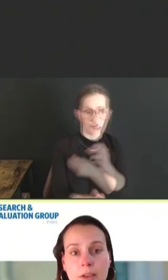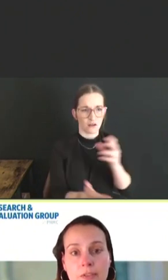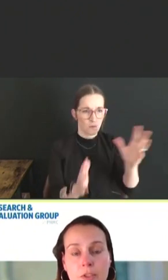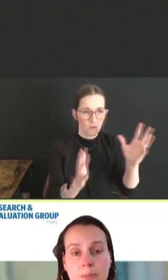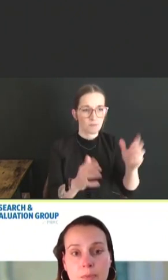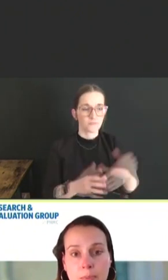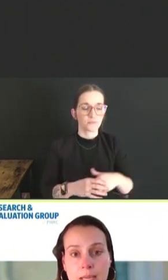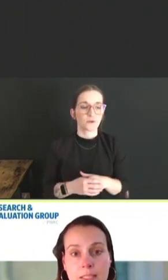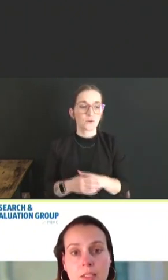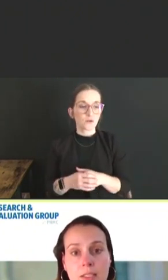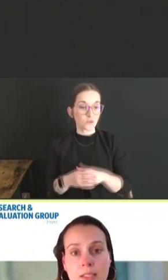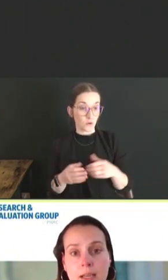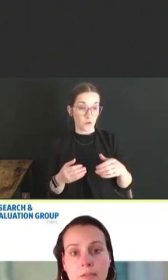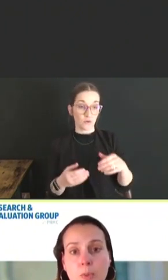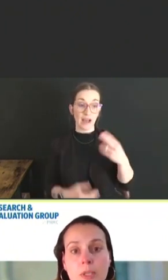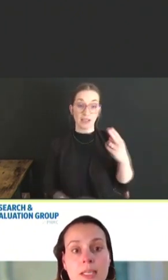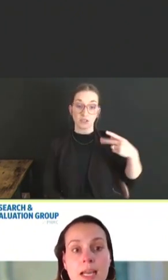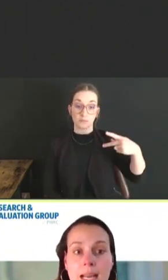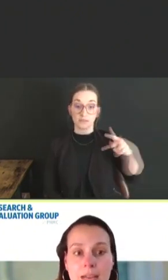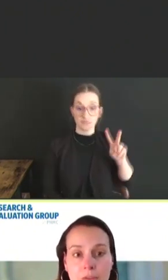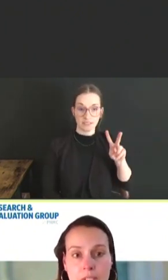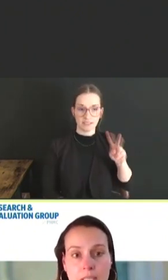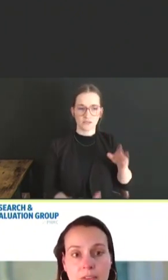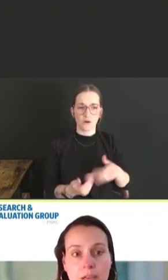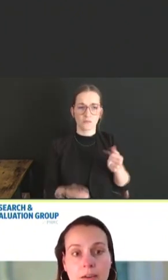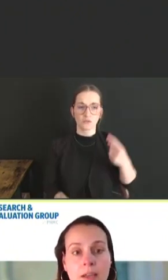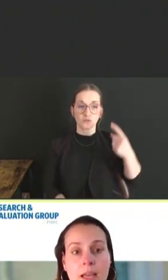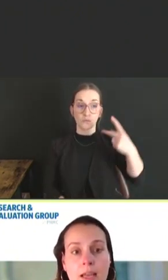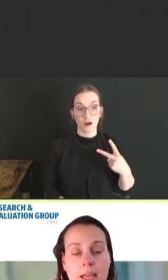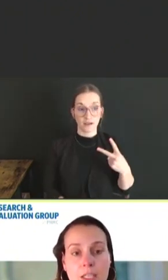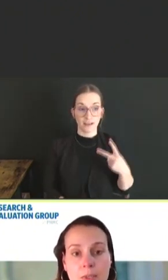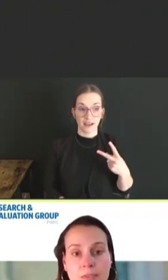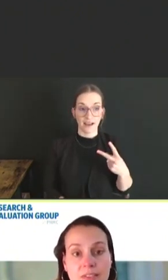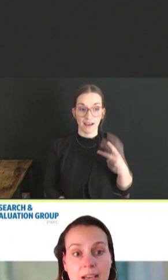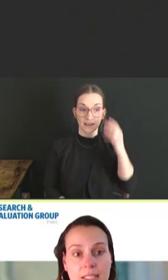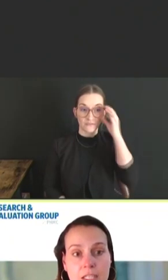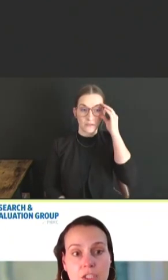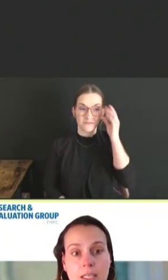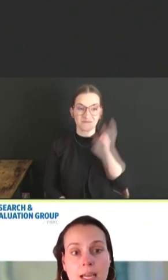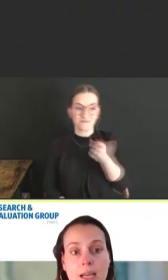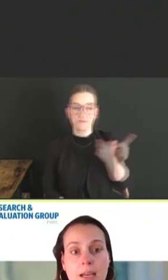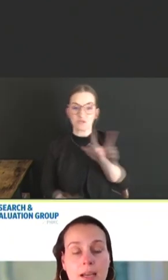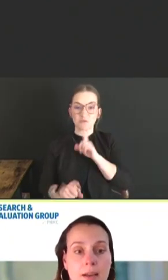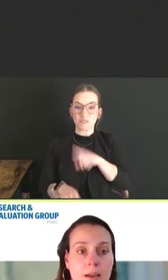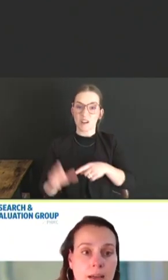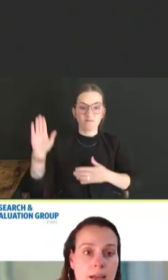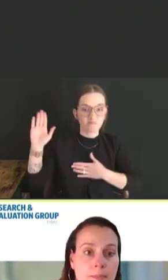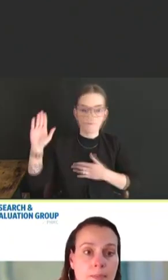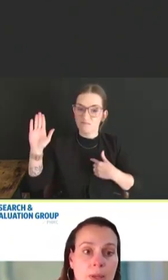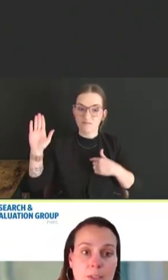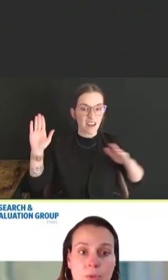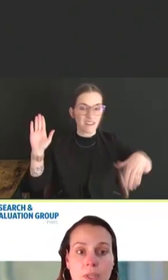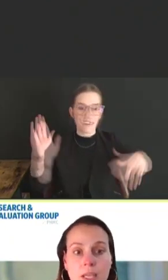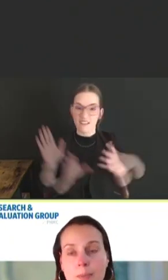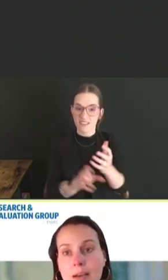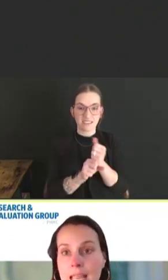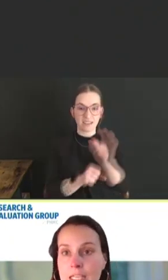of respondents reported not having received their HPV vaccination, but as we're thinking about age,